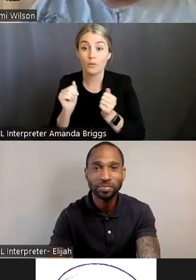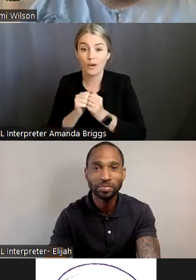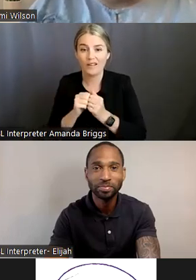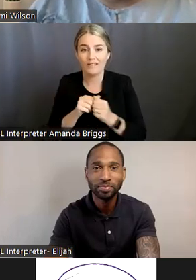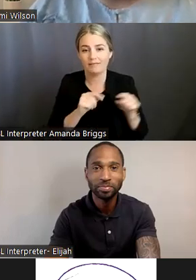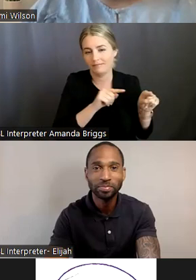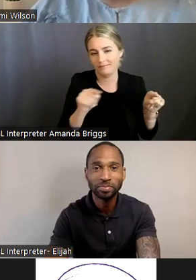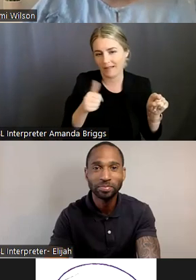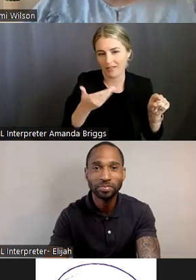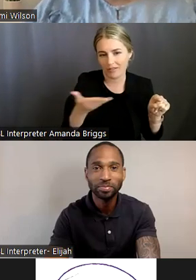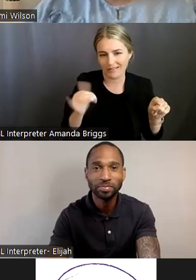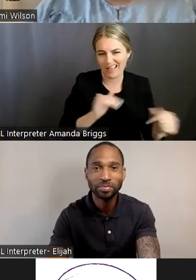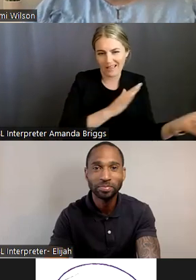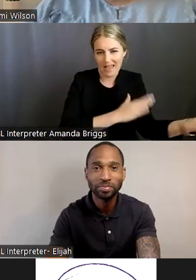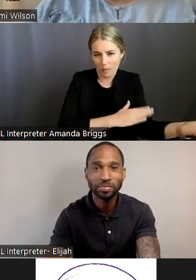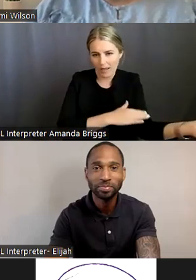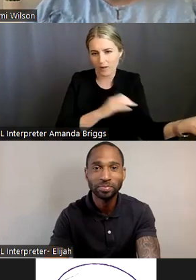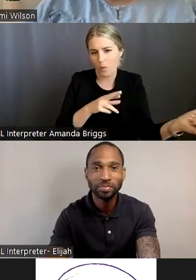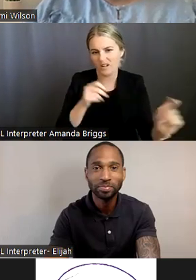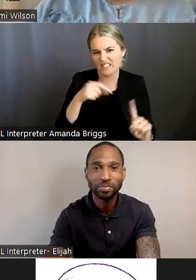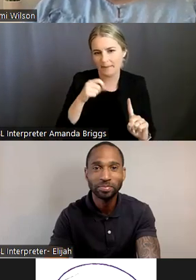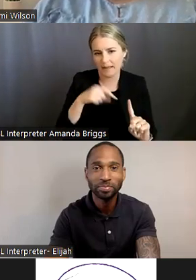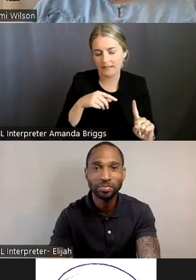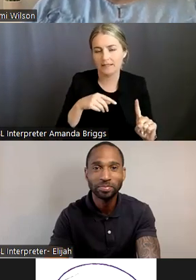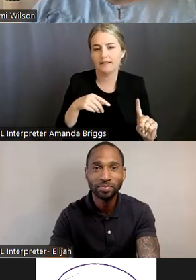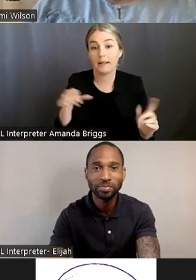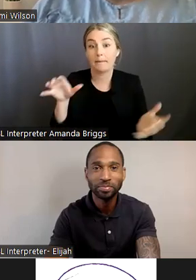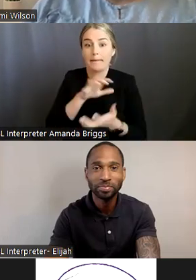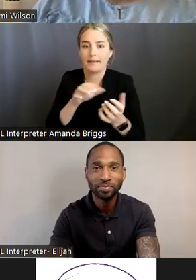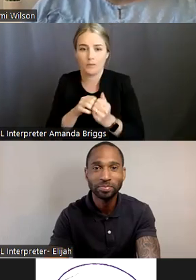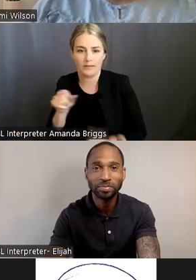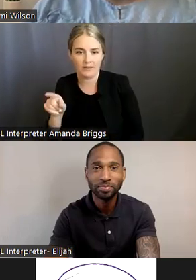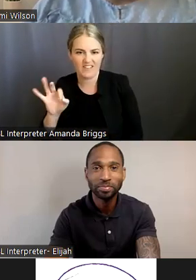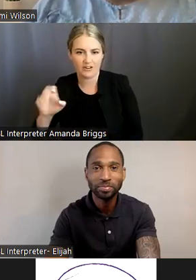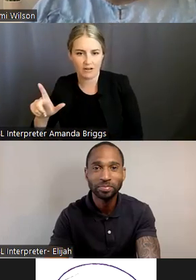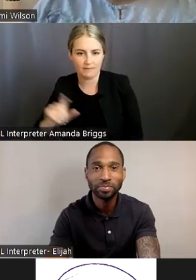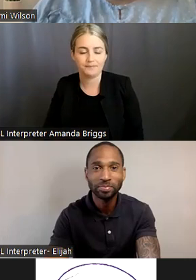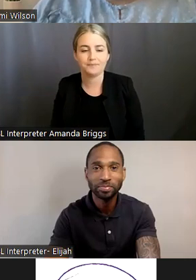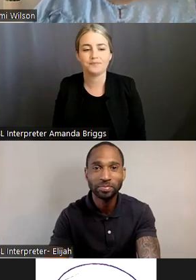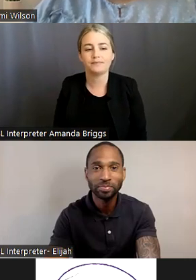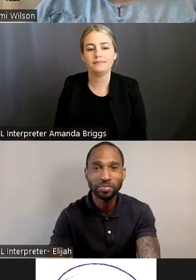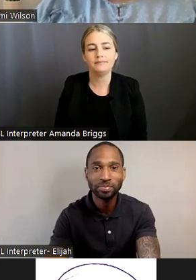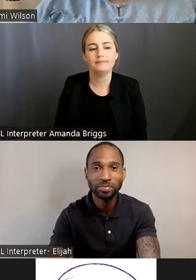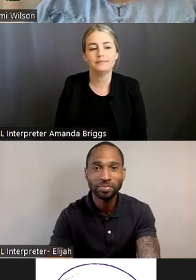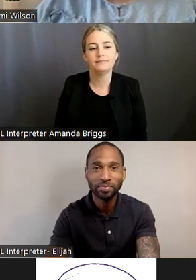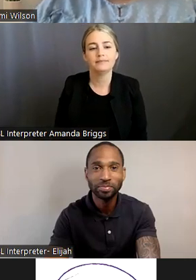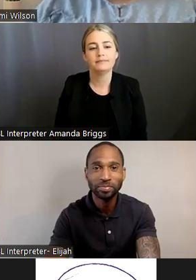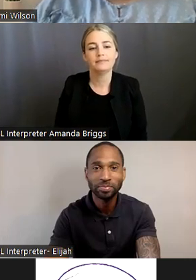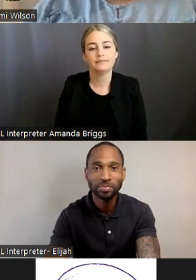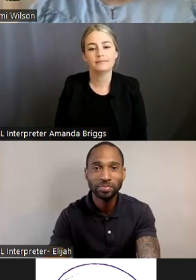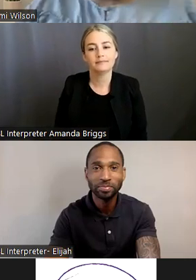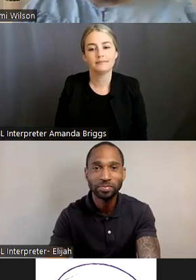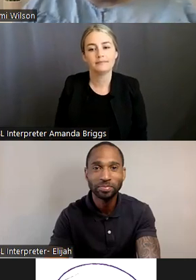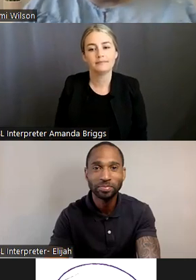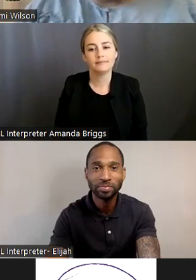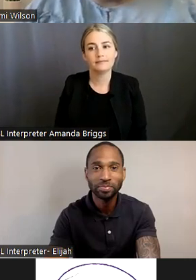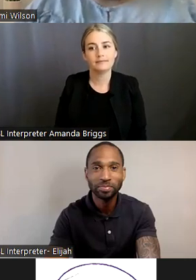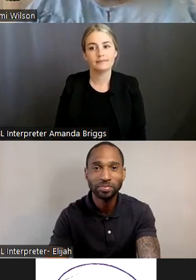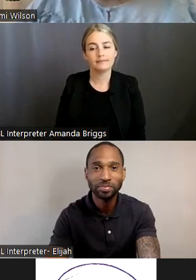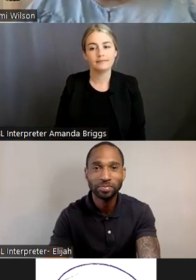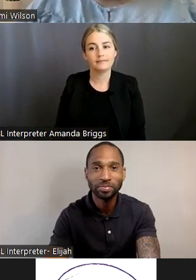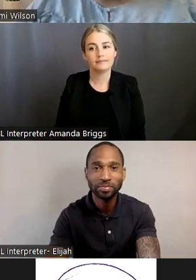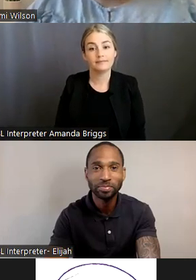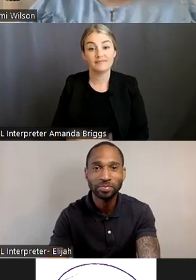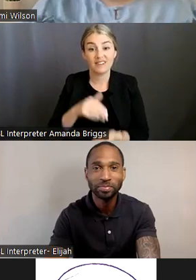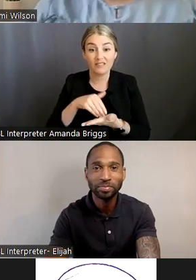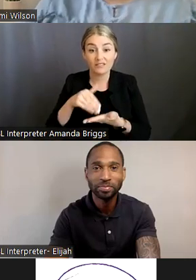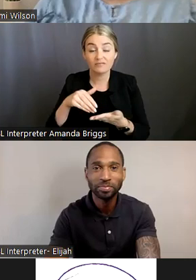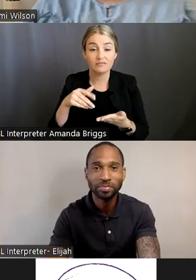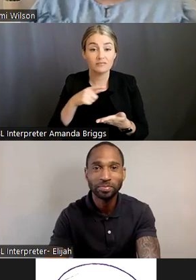substances, like the heroin or stimulants. And often this is unknowingly done,